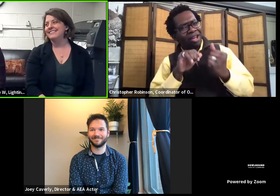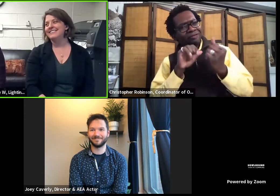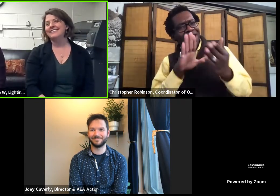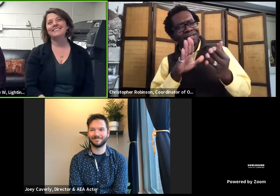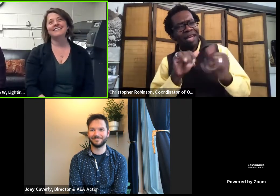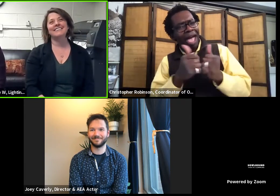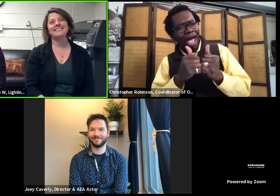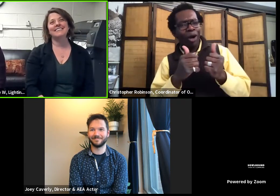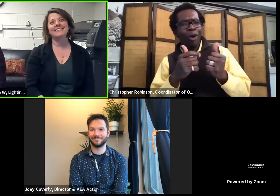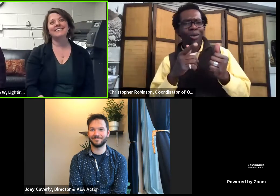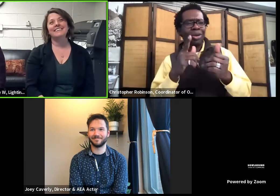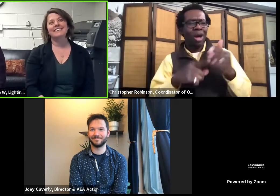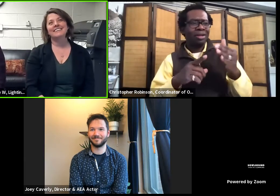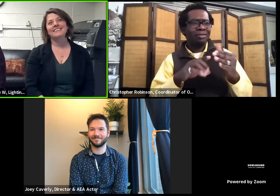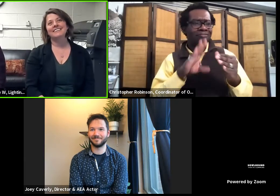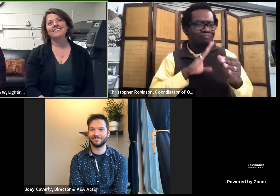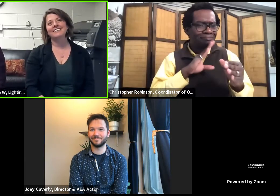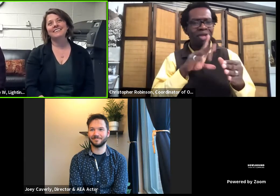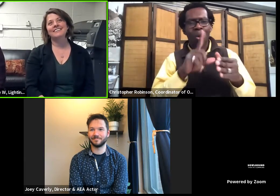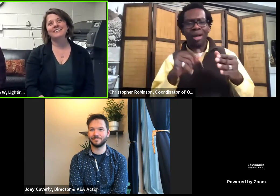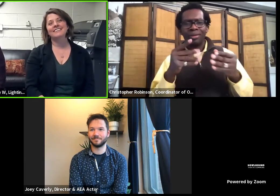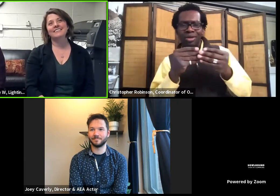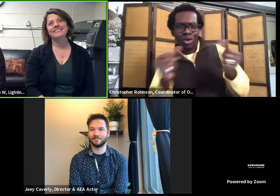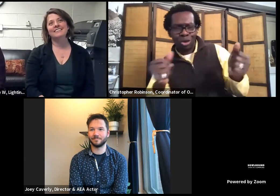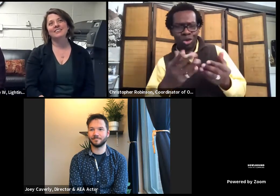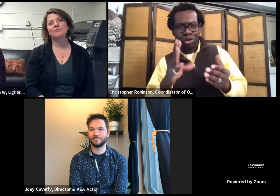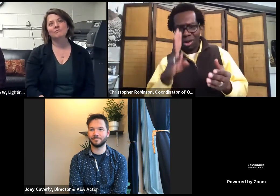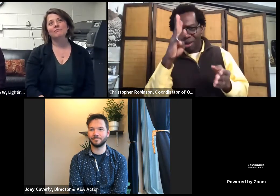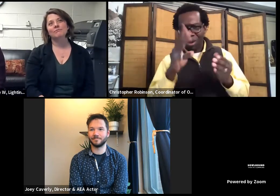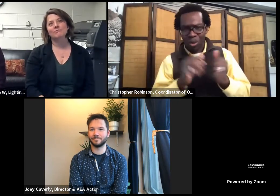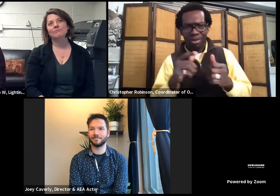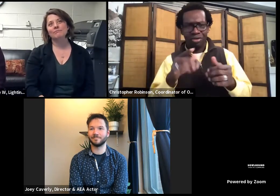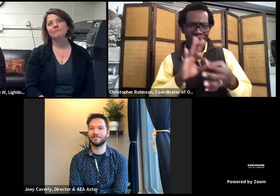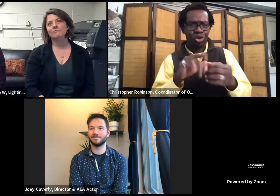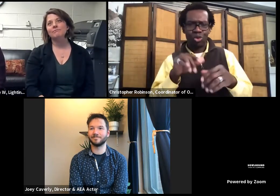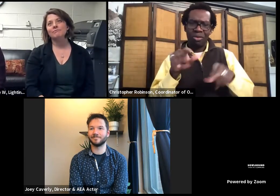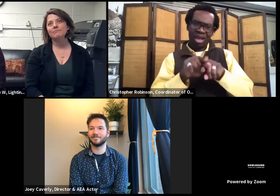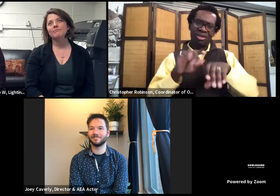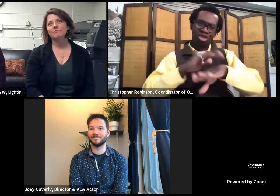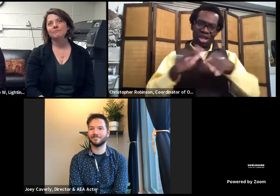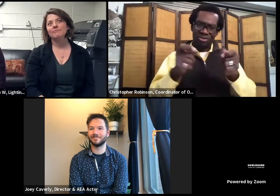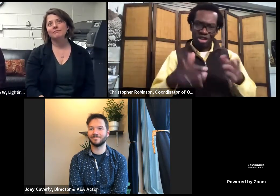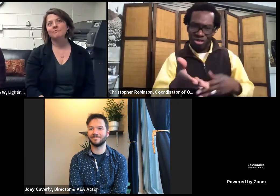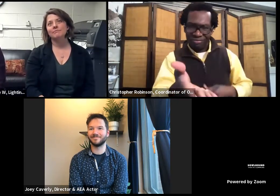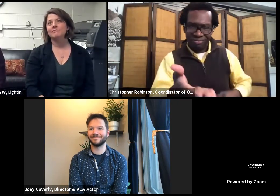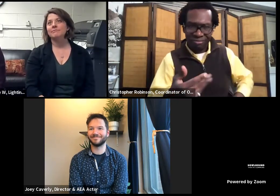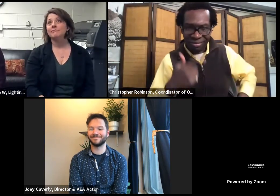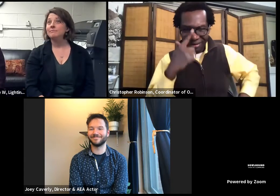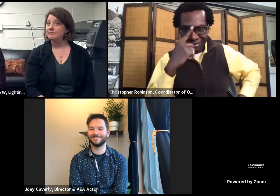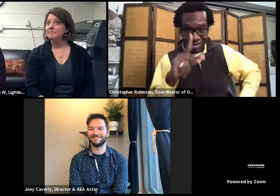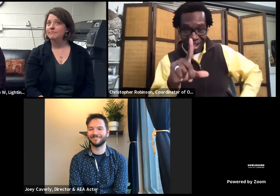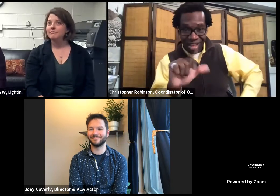Annie said, "Yes, of course, obviously." So what kind of frustrations and solutions have you been able to come up with as a stage manager?